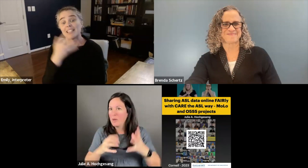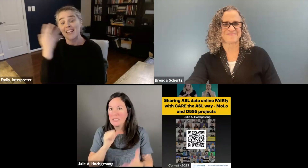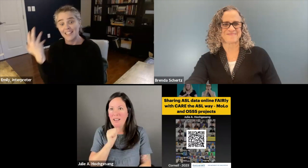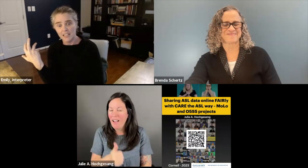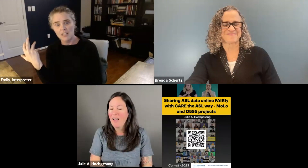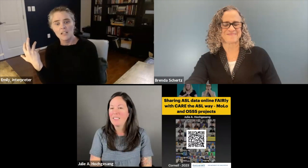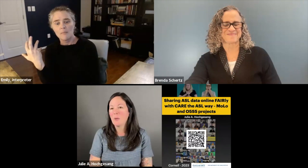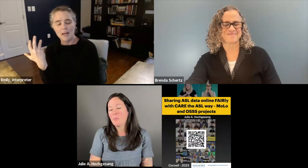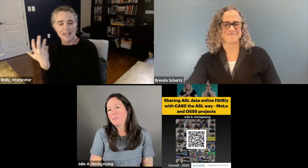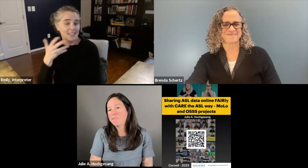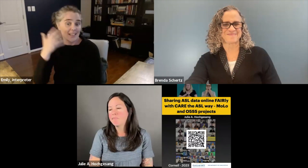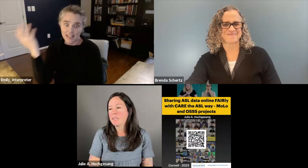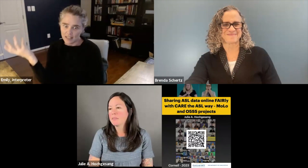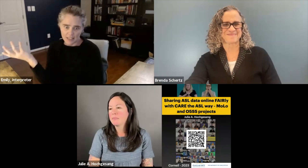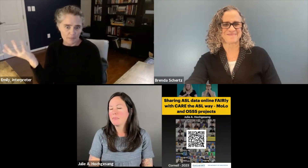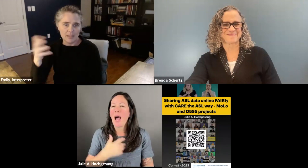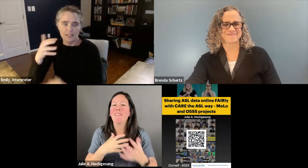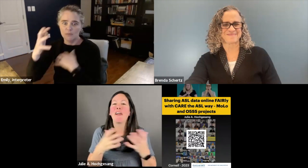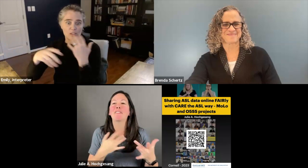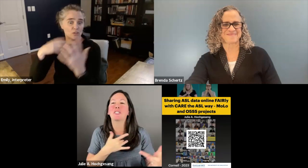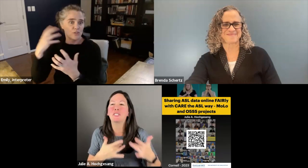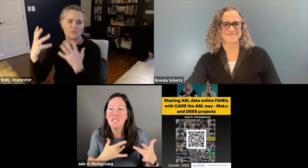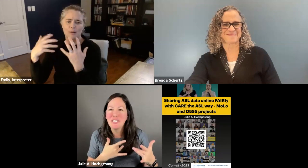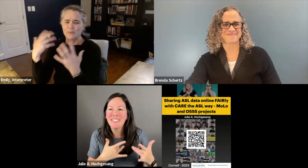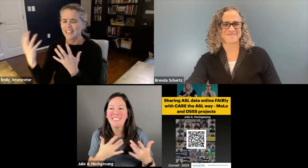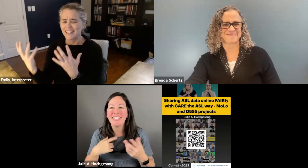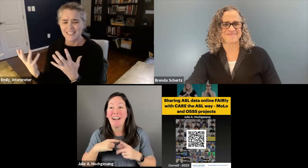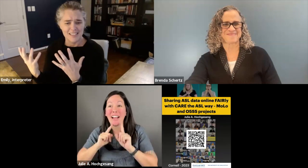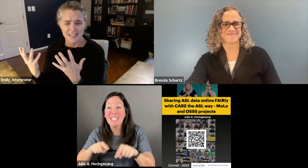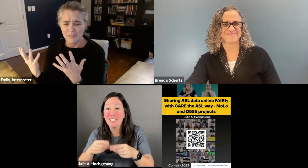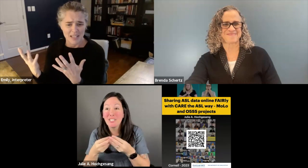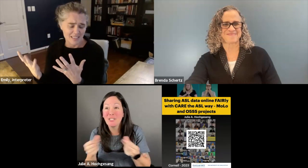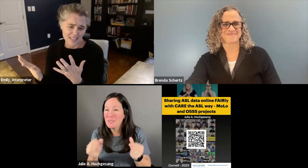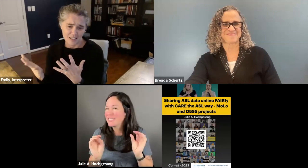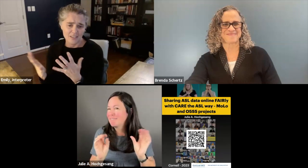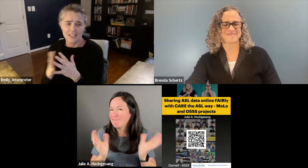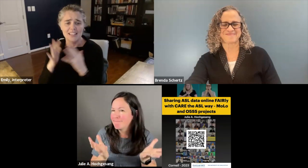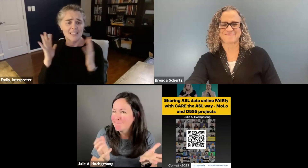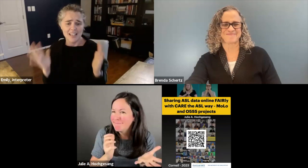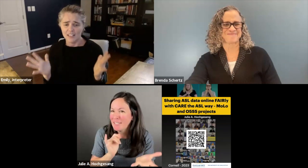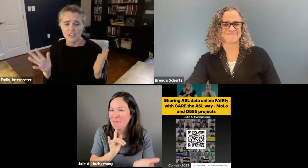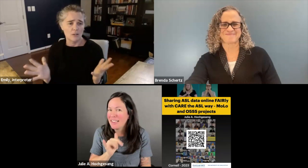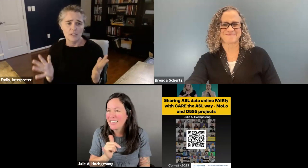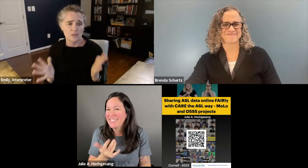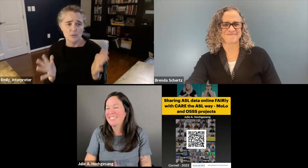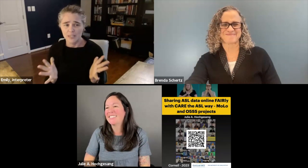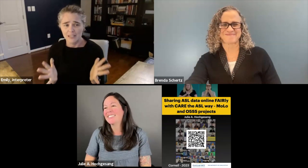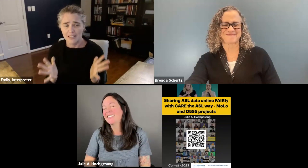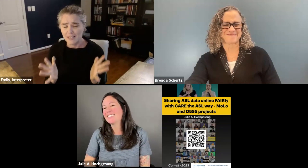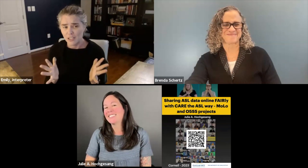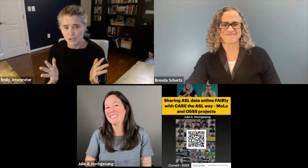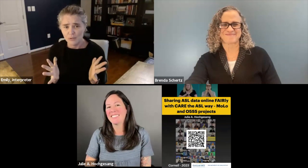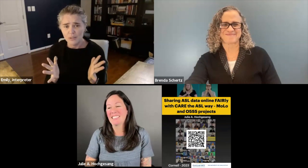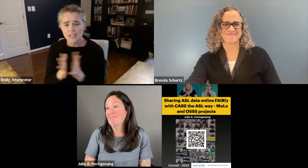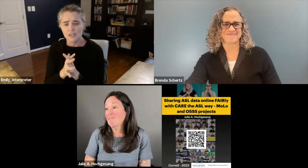taken by an AI company to be used to represent ASL and that's not at all what the tool was designed to do so I